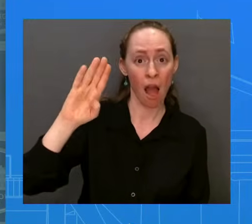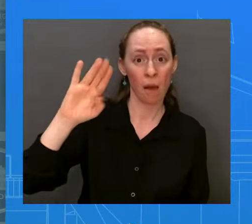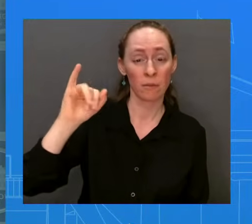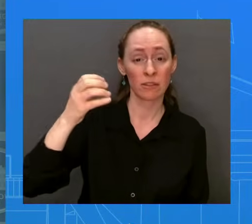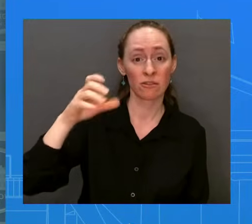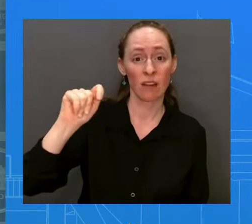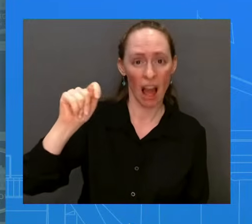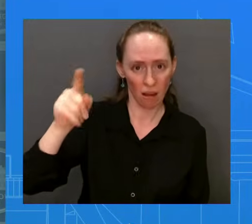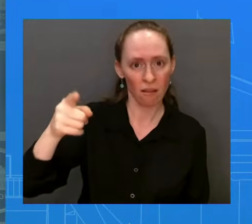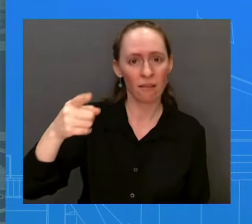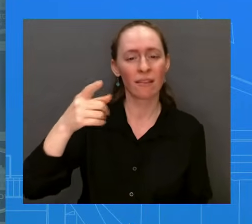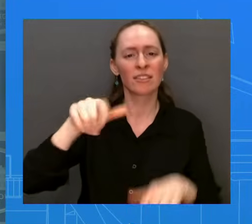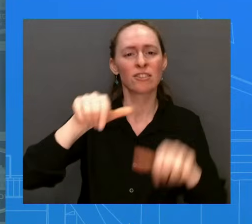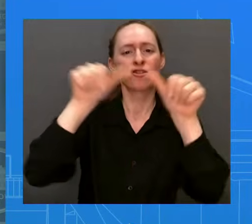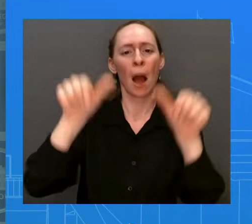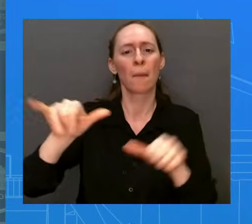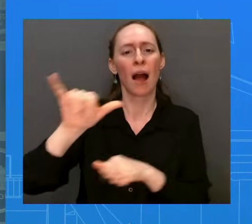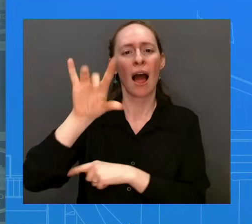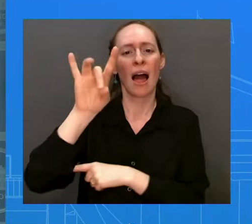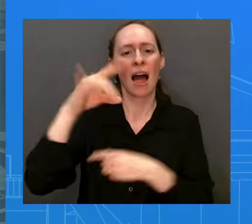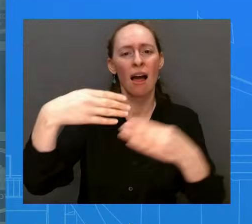I've seen the press reports about what it looked like.